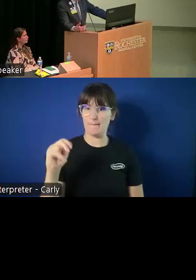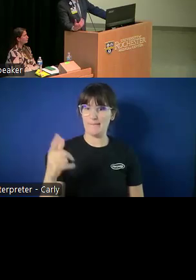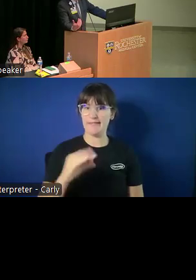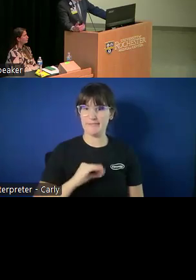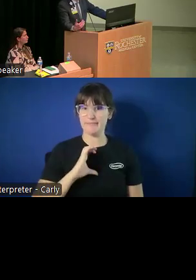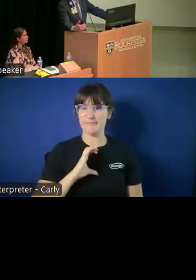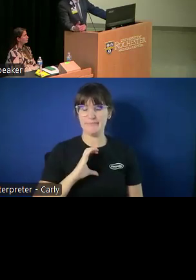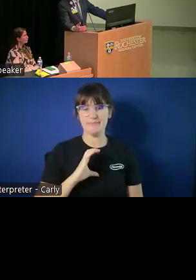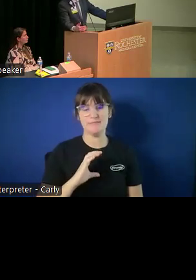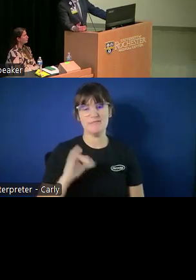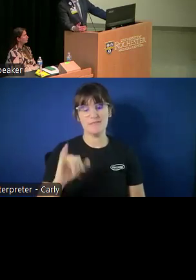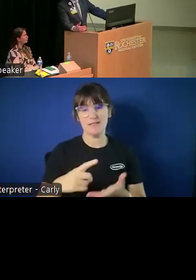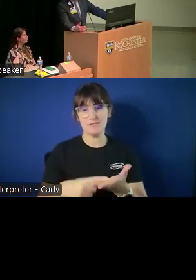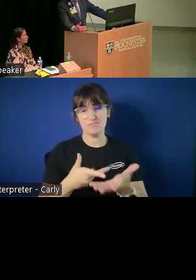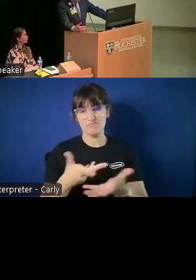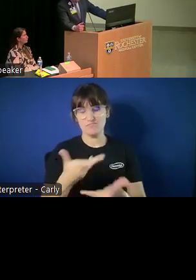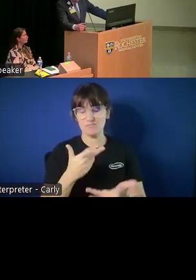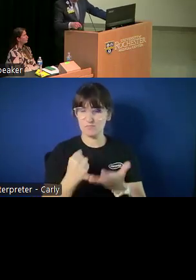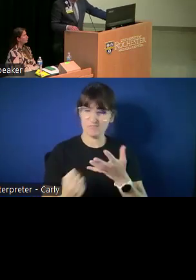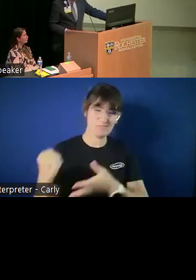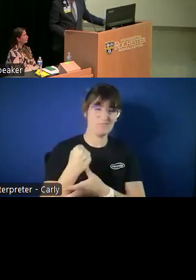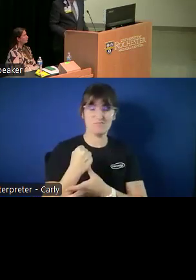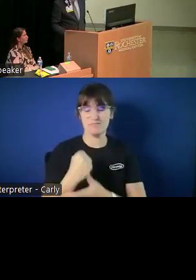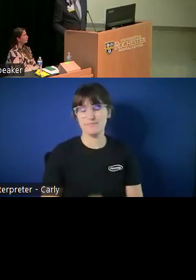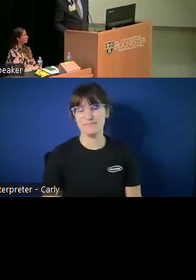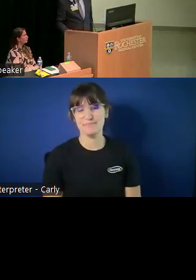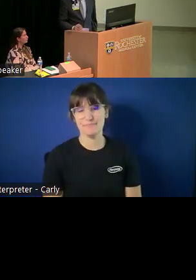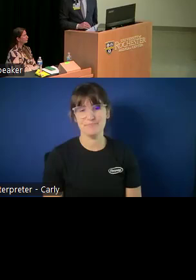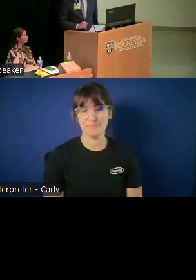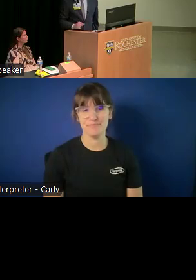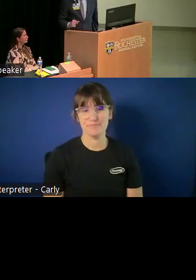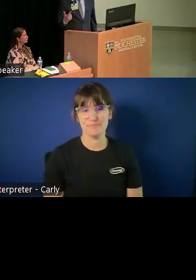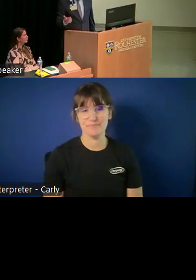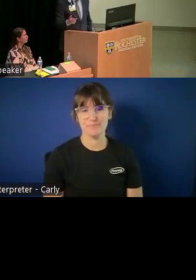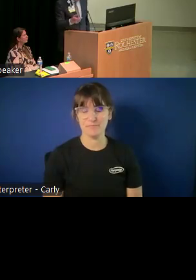dialogue that keeps well-being front of mind uh and that reinforces a shared understanding of our